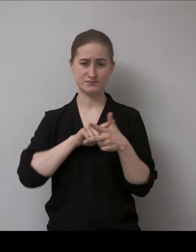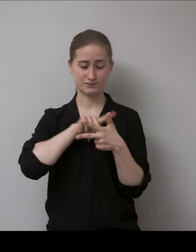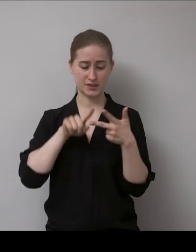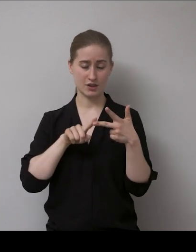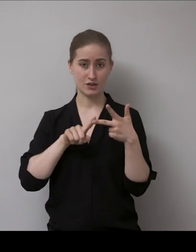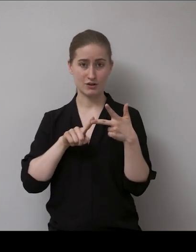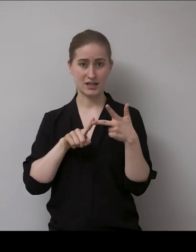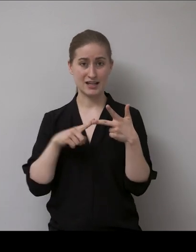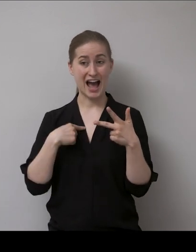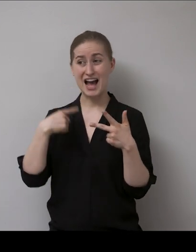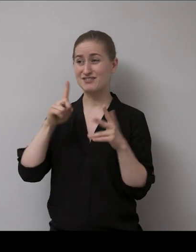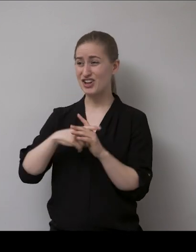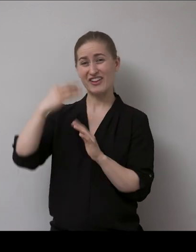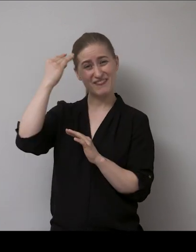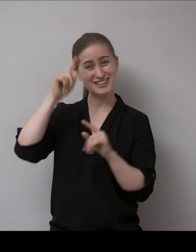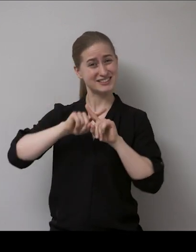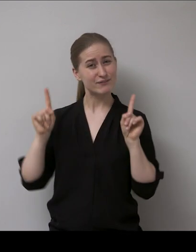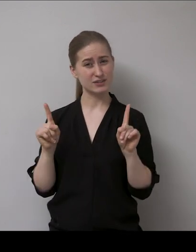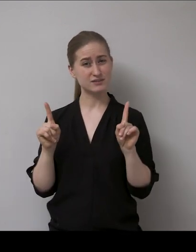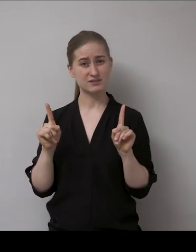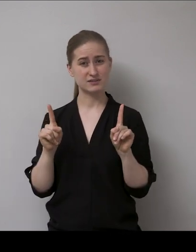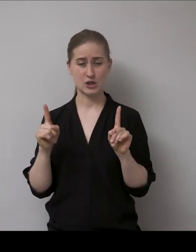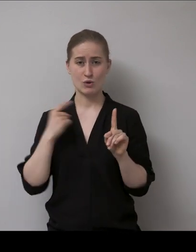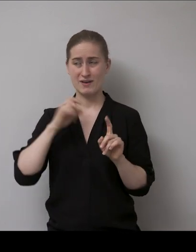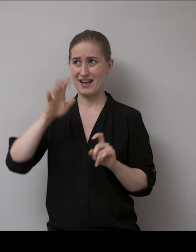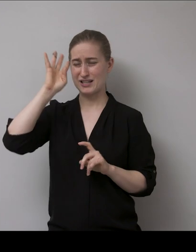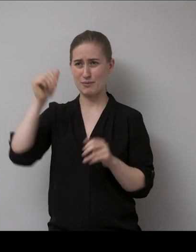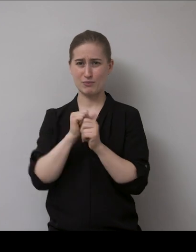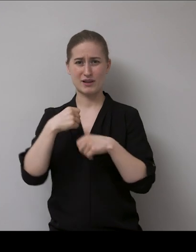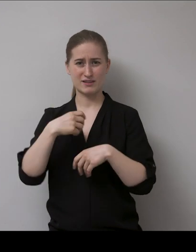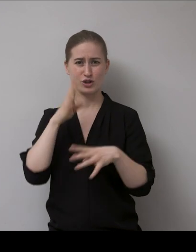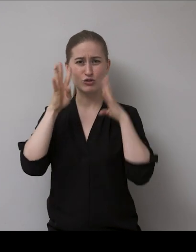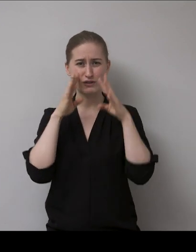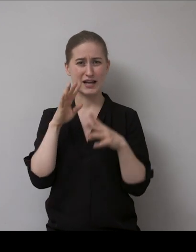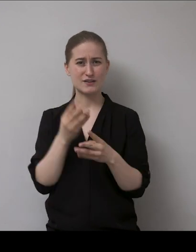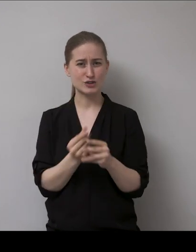I am thinking differently. We have had to come up with creative solutions to problems.